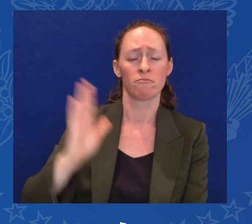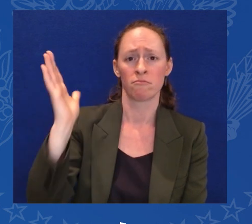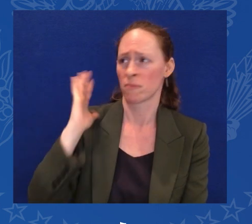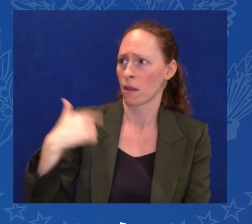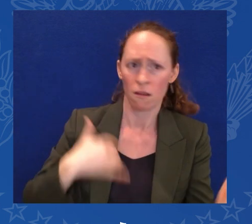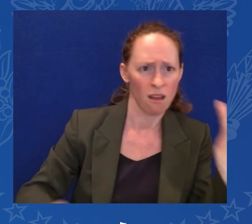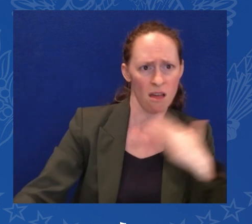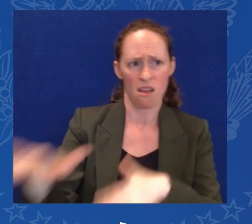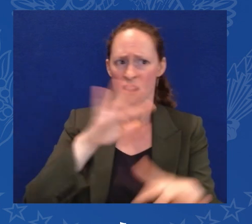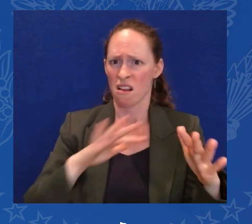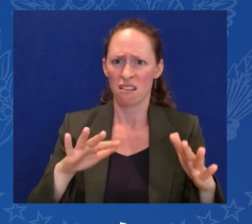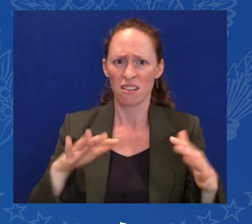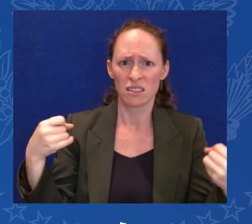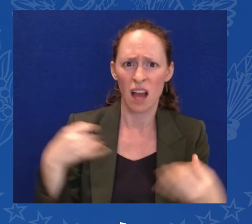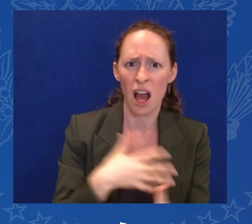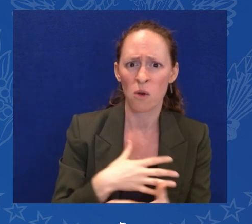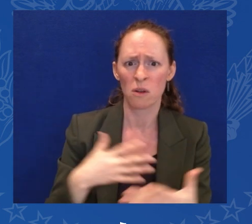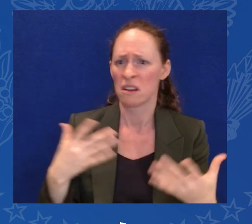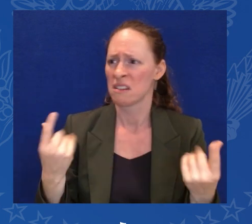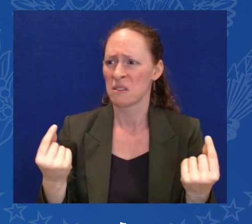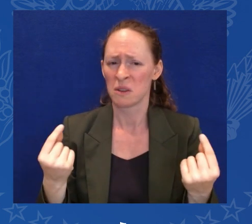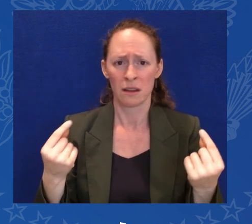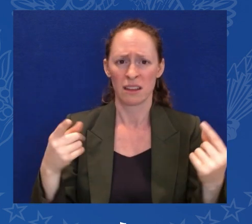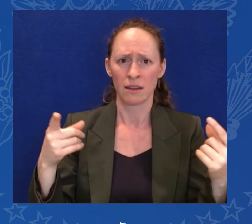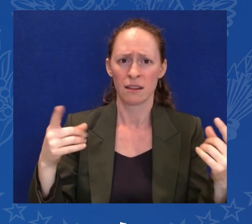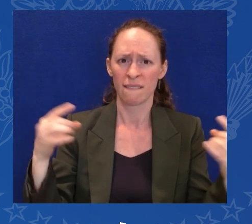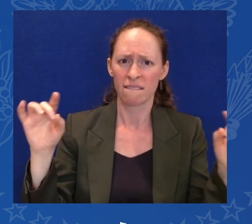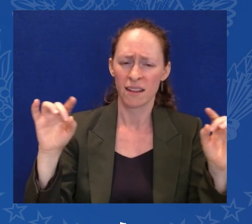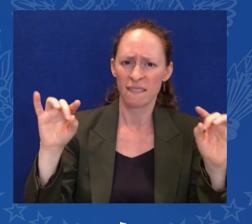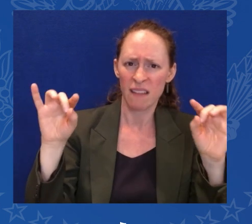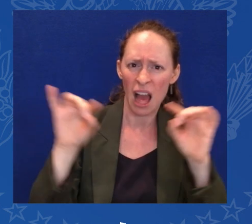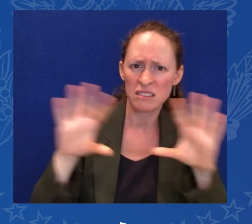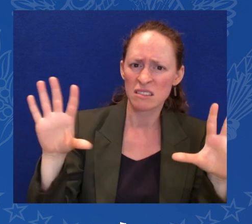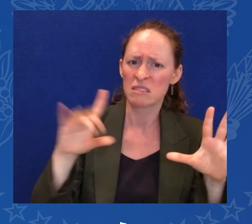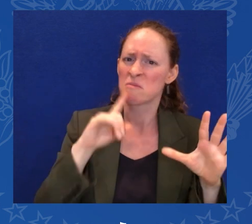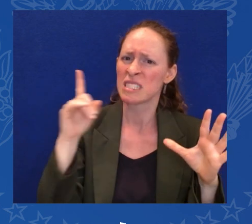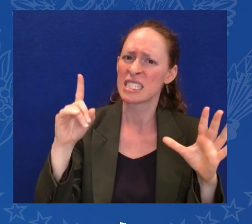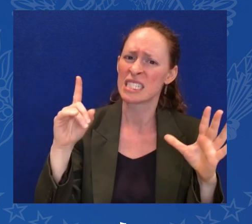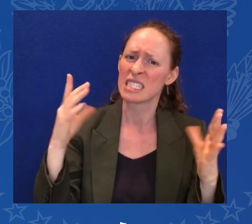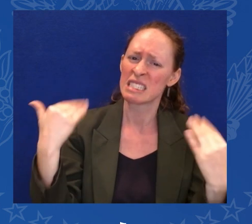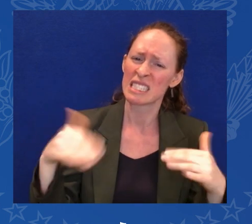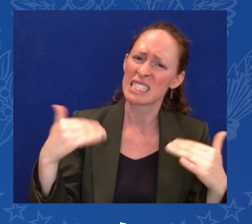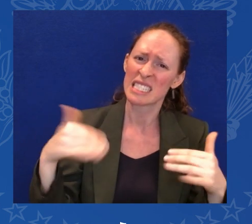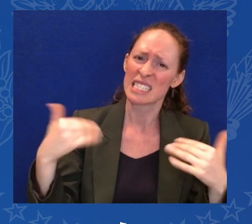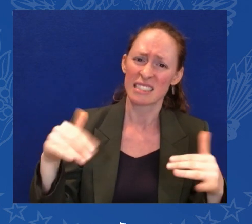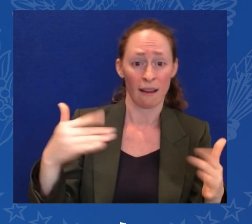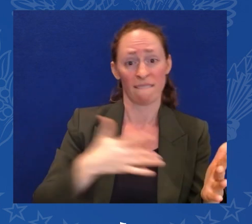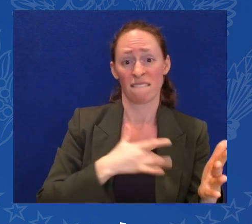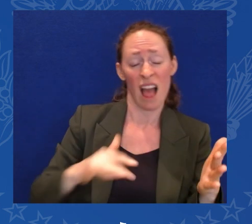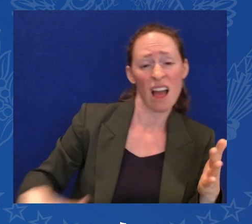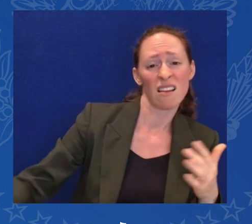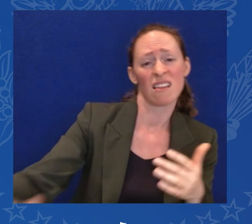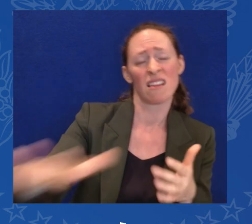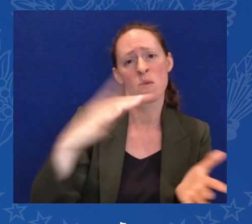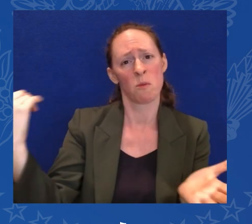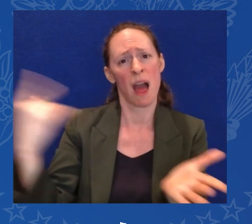in a pitch-black house on what some have called Dark Fear Road. Back then in the darkness,